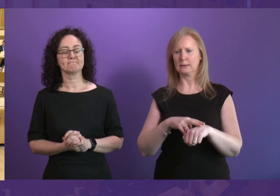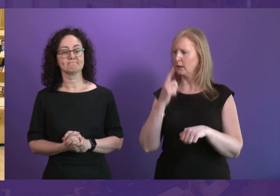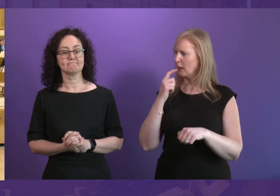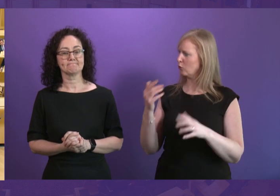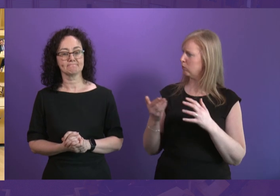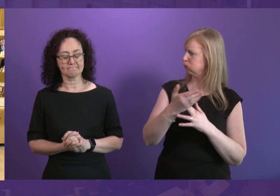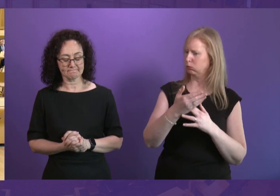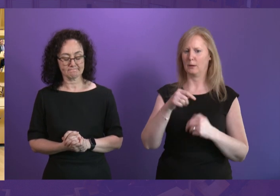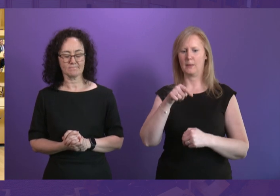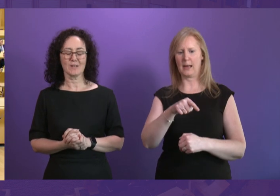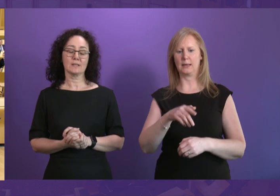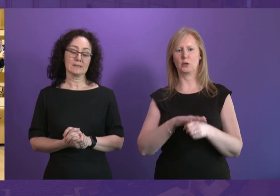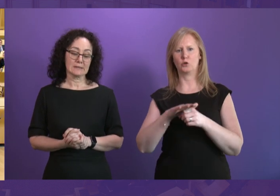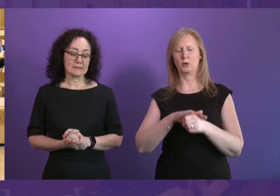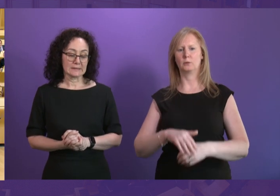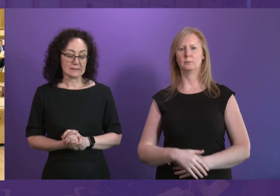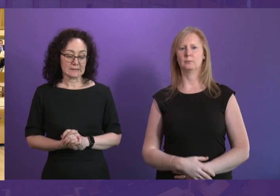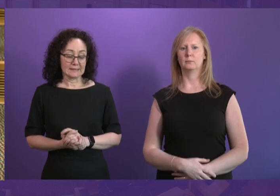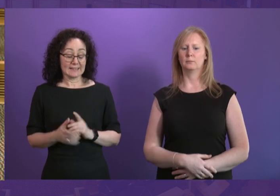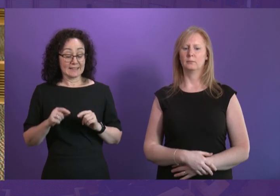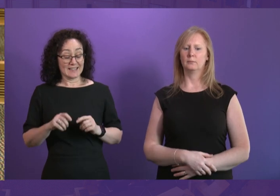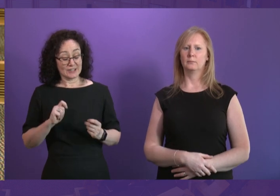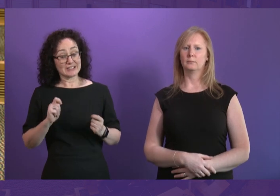The First Minister: That change is, of course, still under discussion.